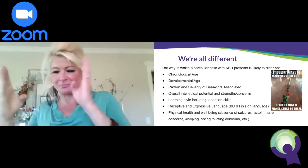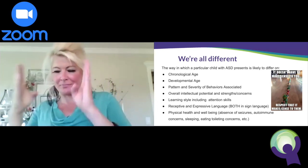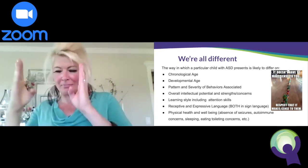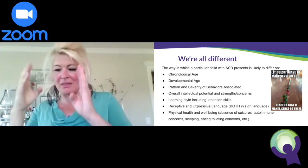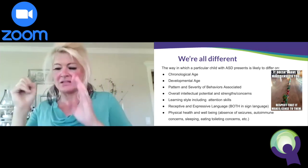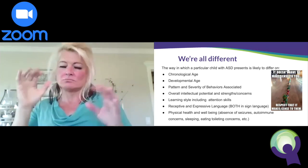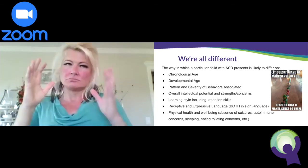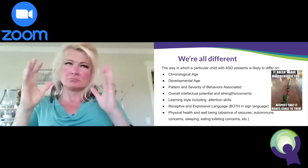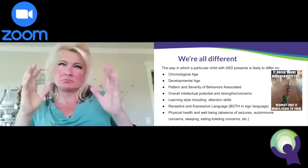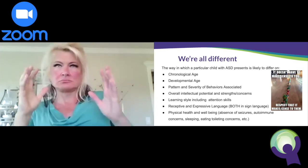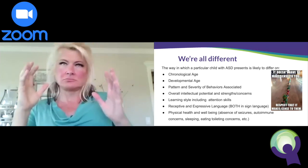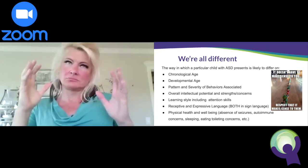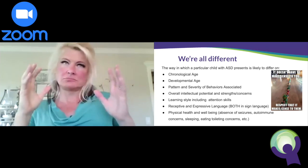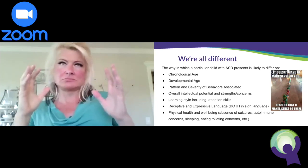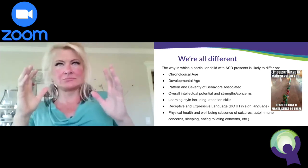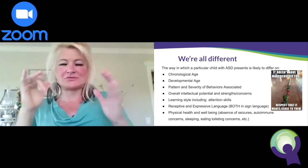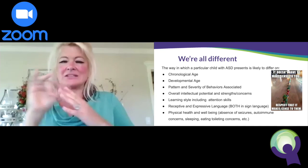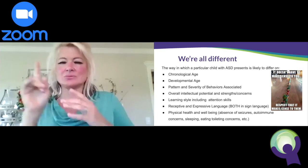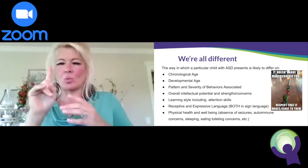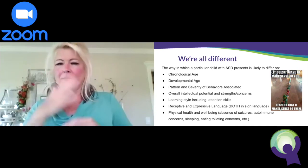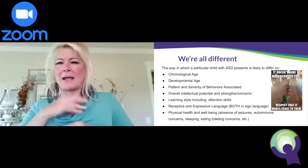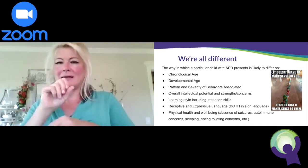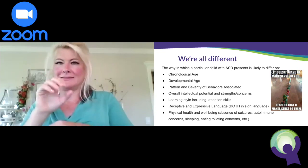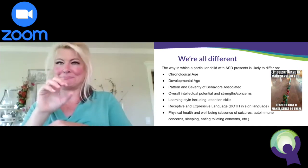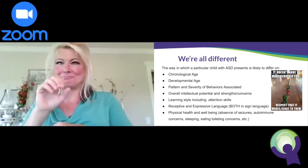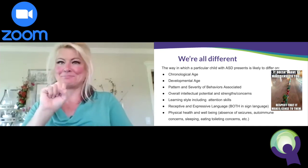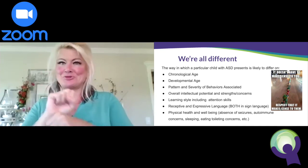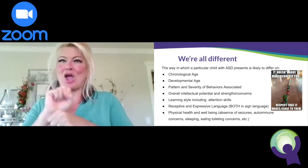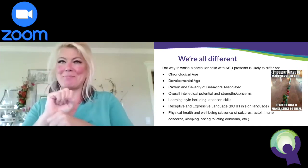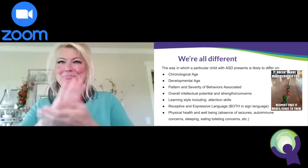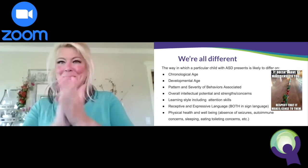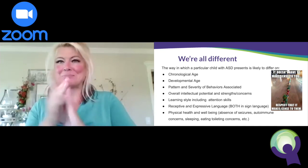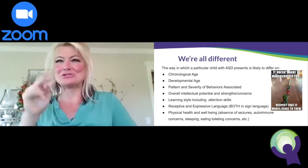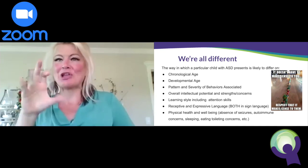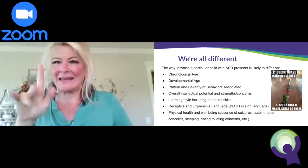a decision on disorder and where they fall and how they're falling.